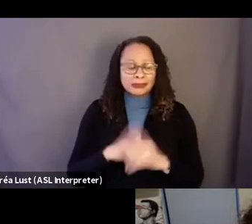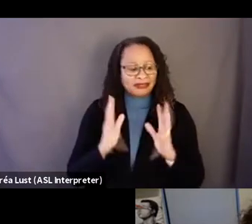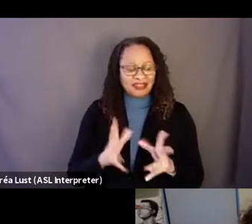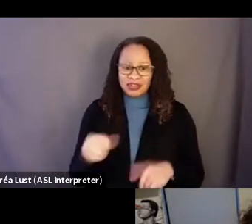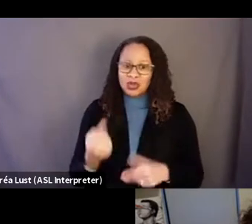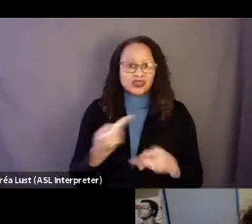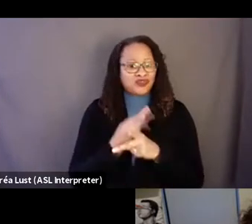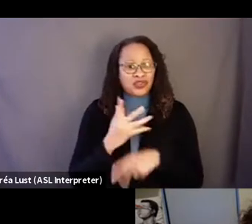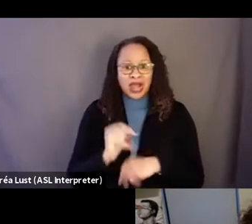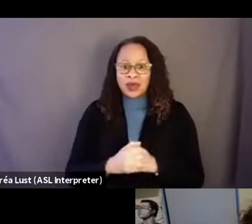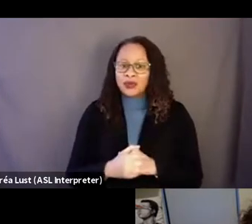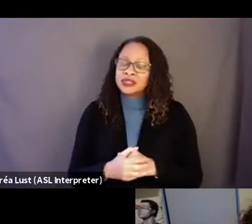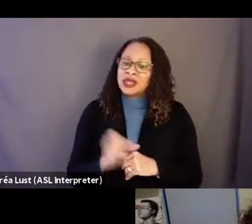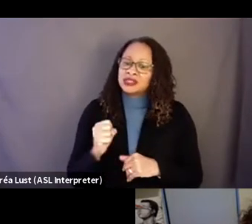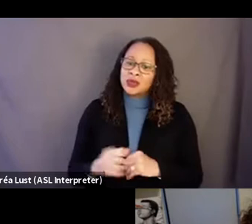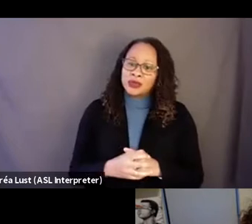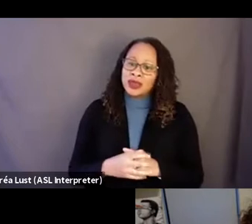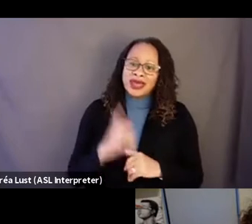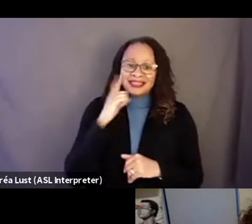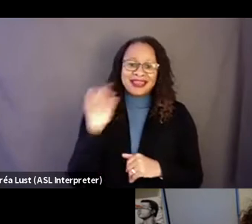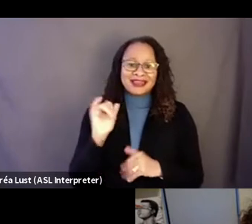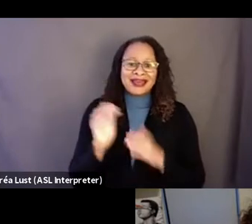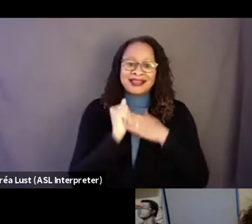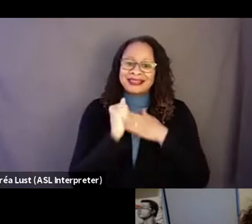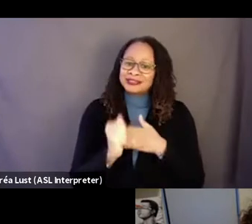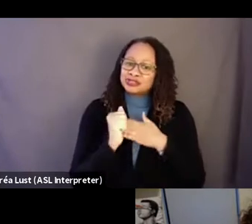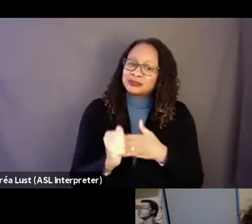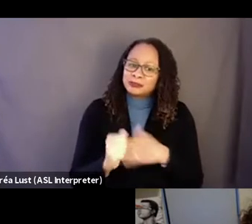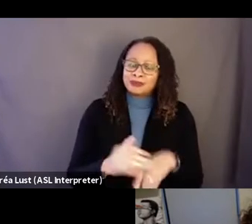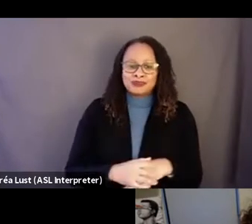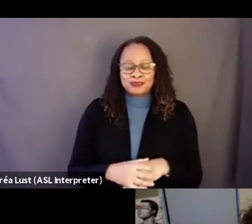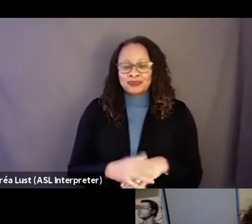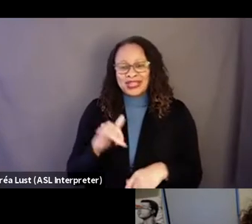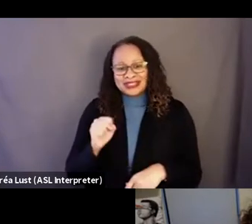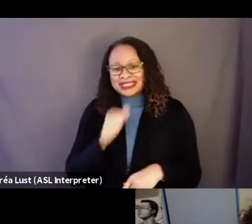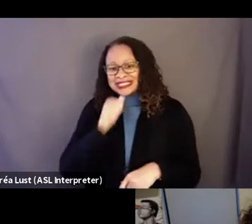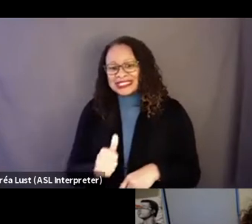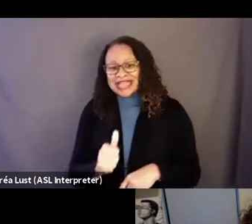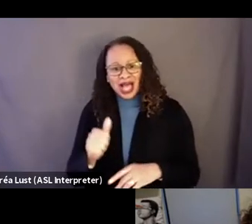And so, I think leadership is not just the elected officials.